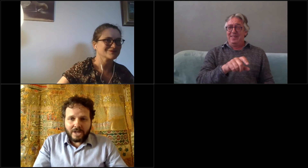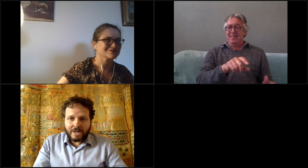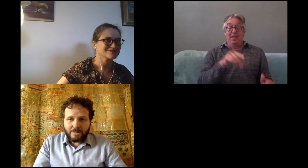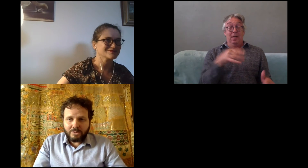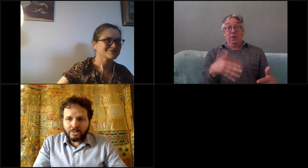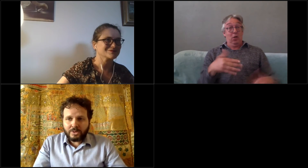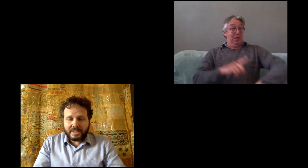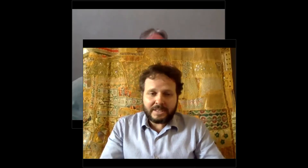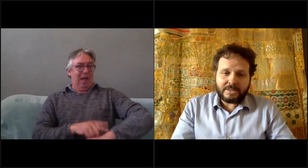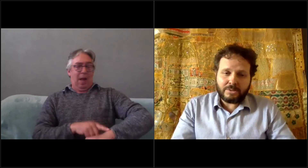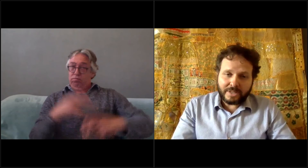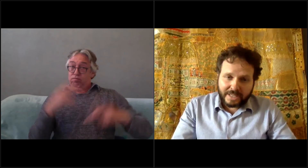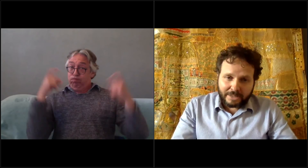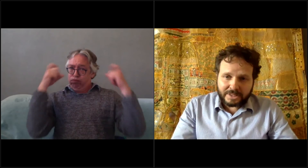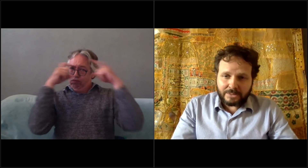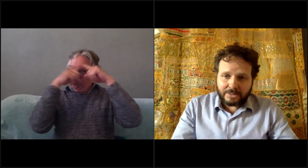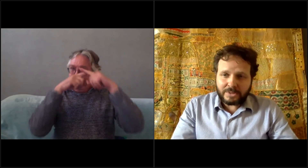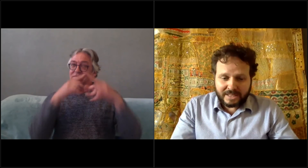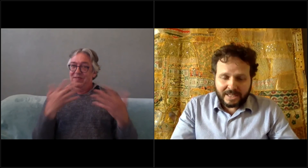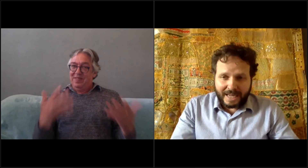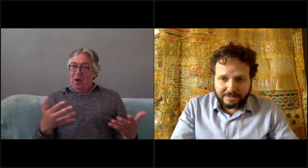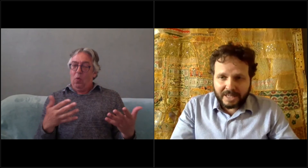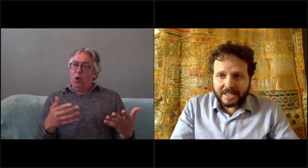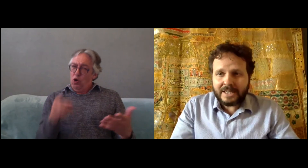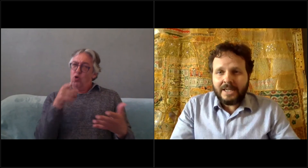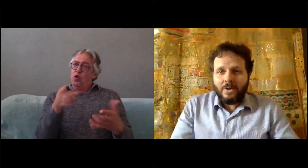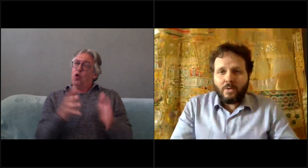Now we're going to move to another country, which is Latvia.